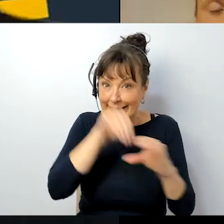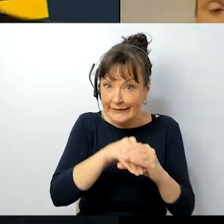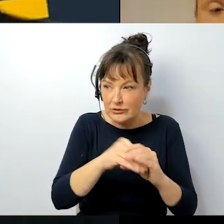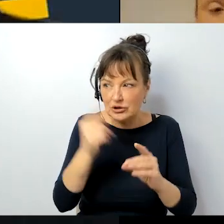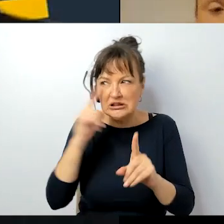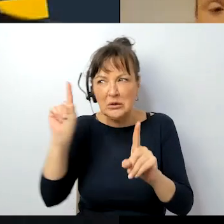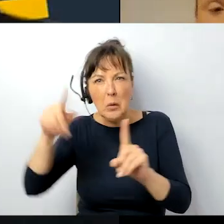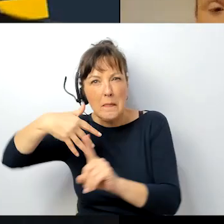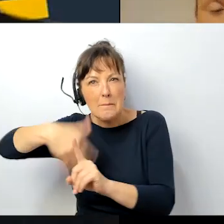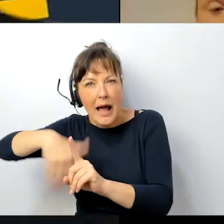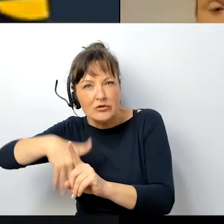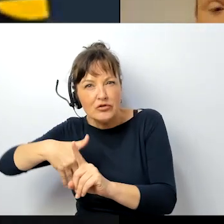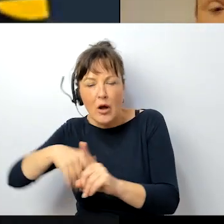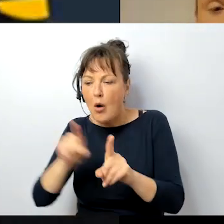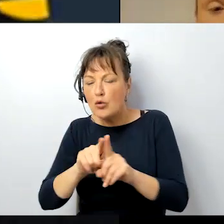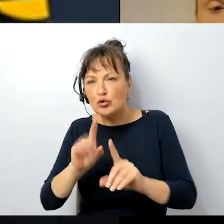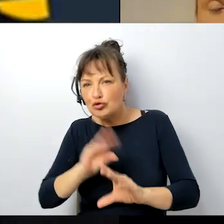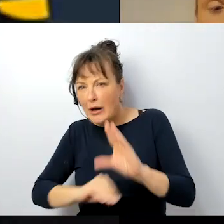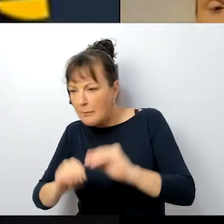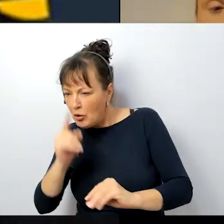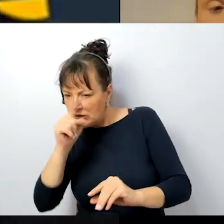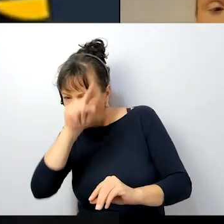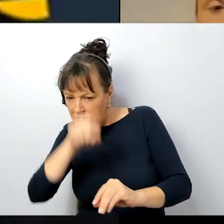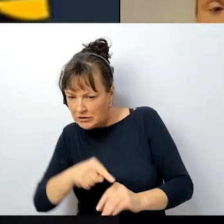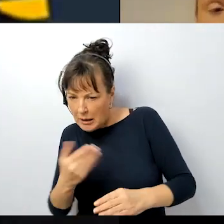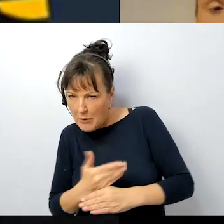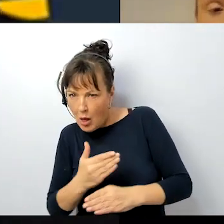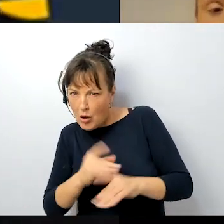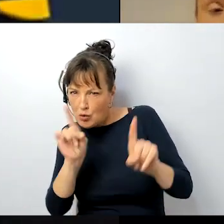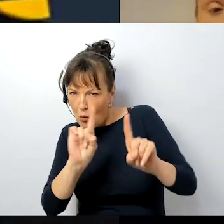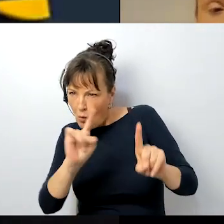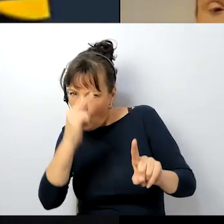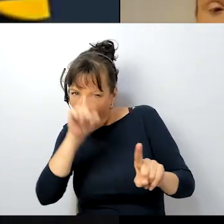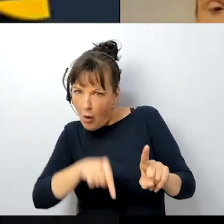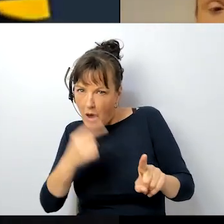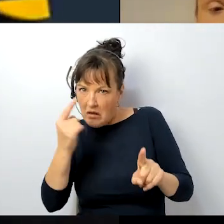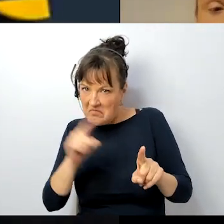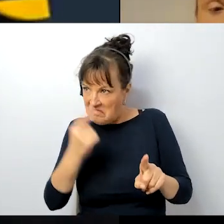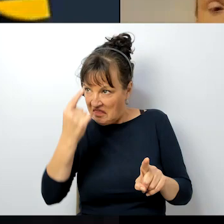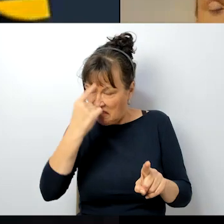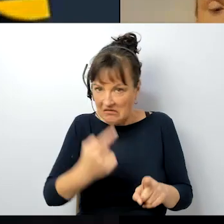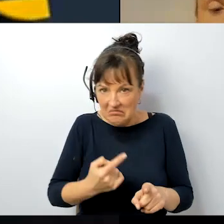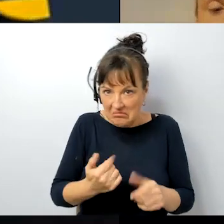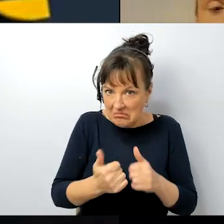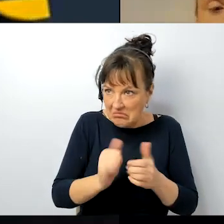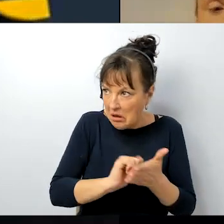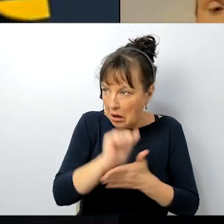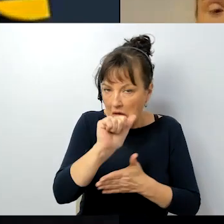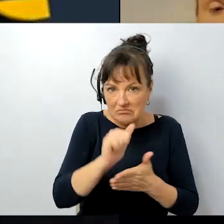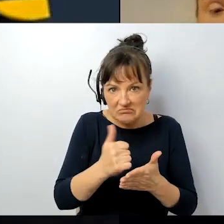and Glassdoor like Terry mentioned in the chat box and just to kind of see what the employees